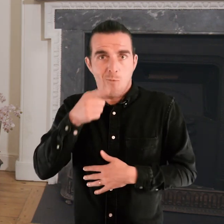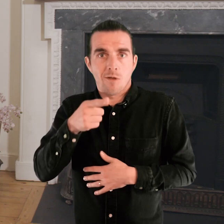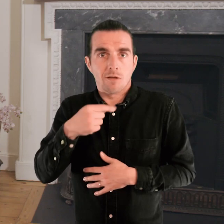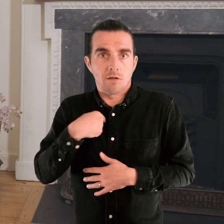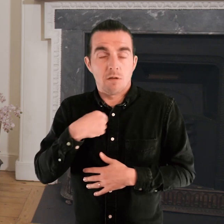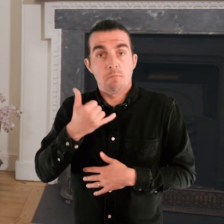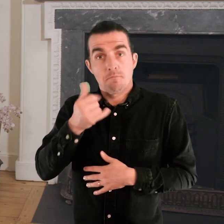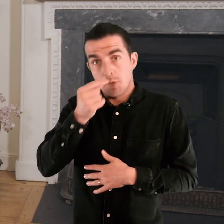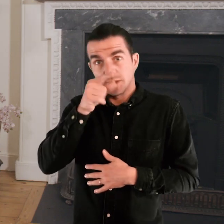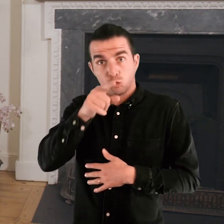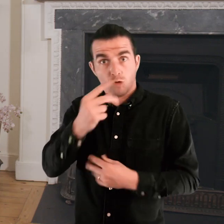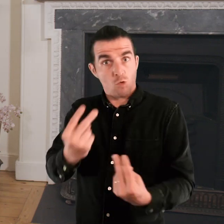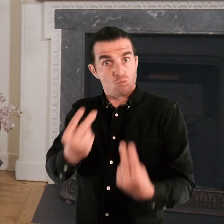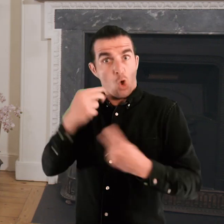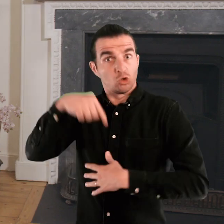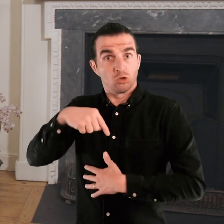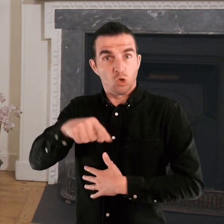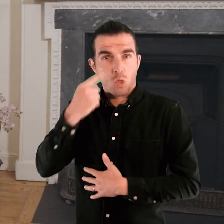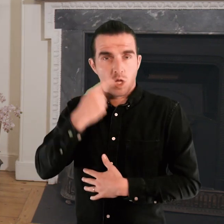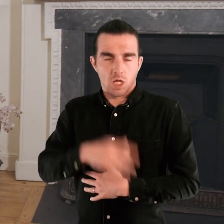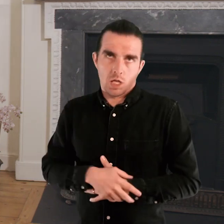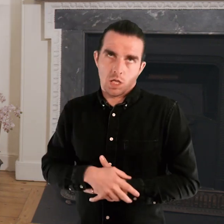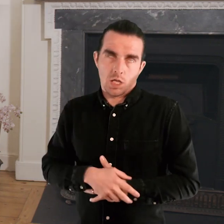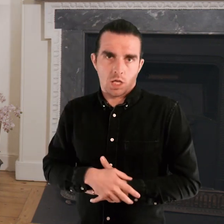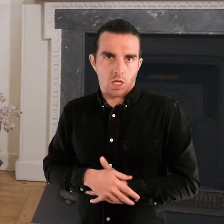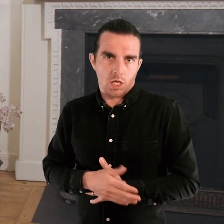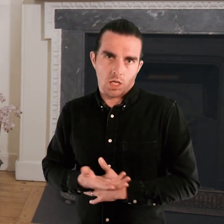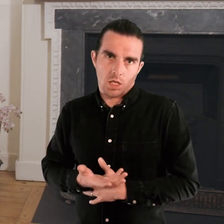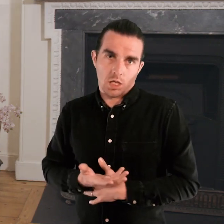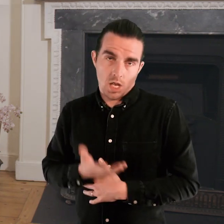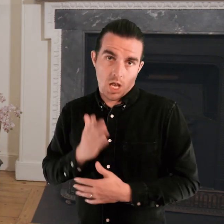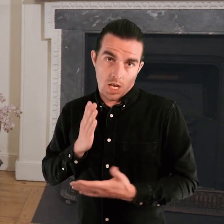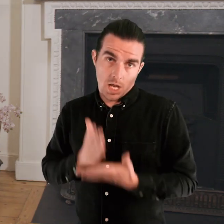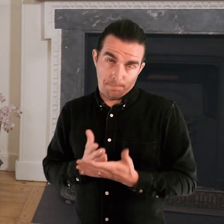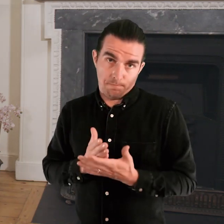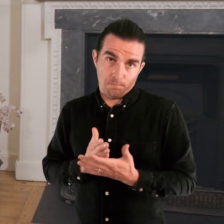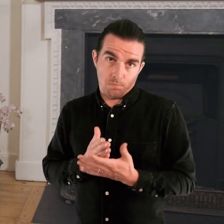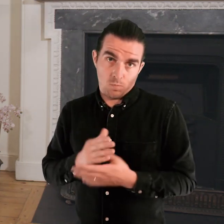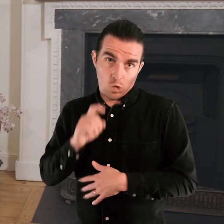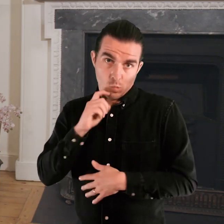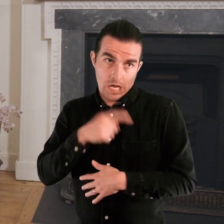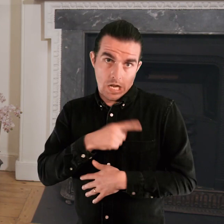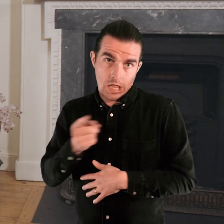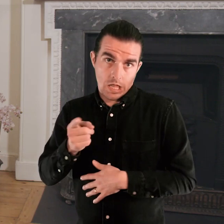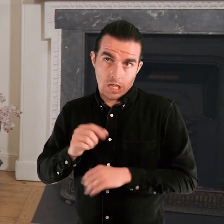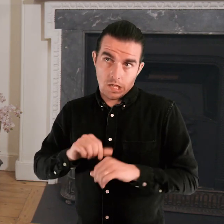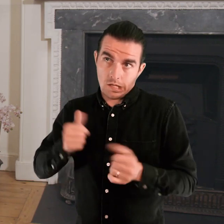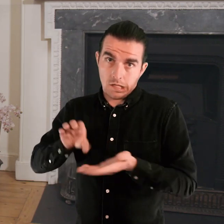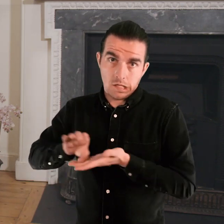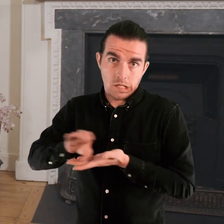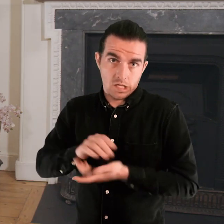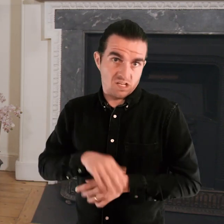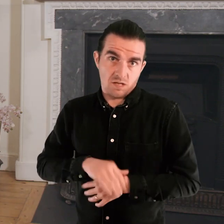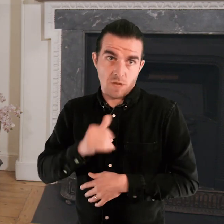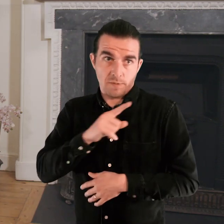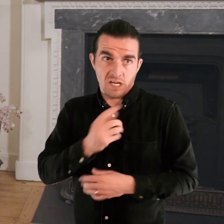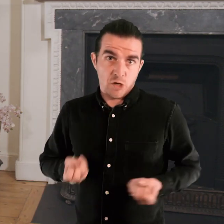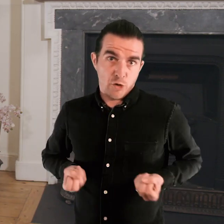you're probably thinking about this idea, this problem, which is, won’t it be blown?